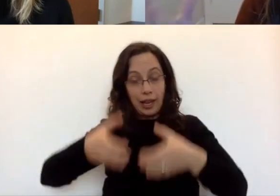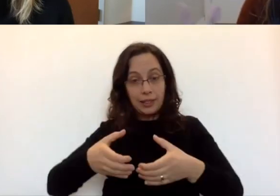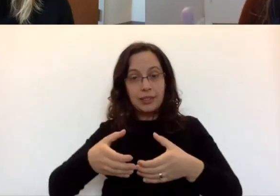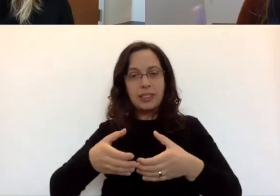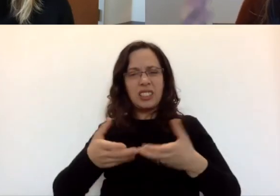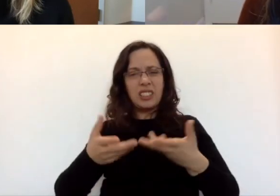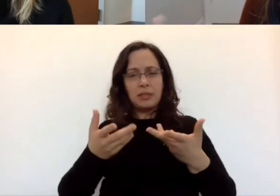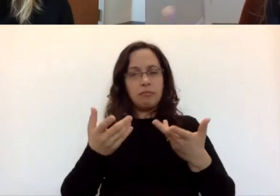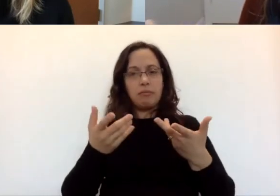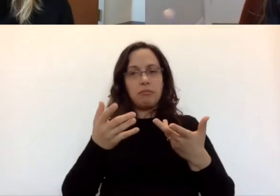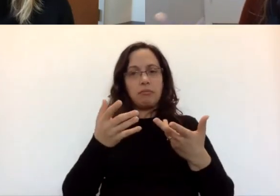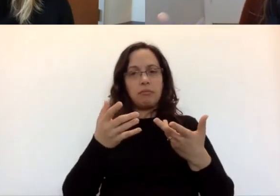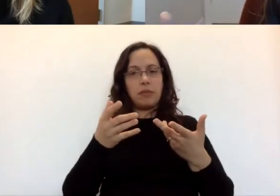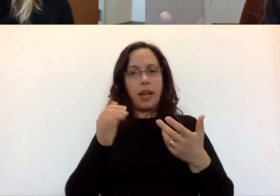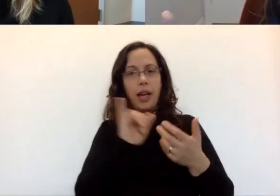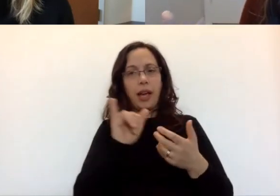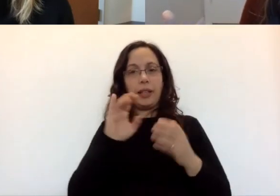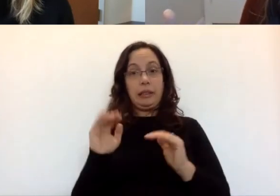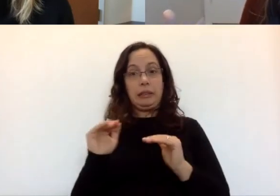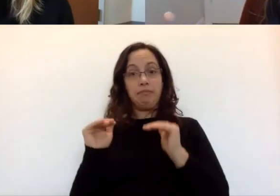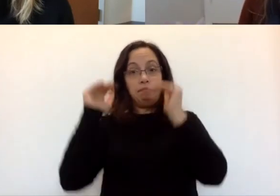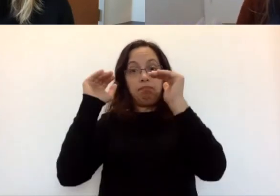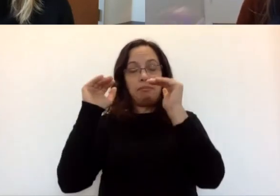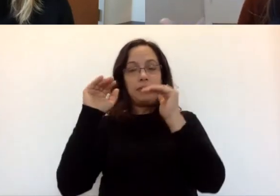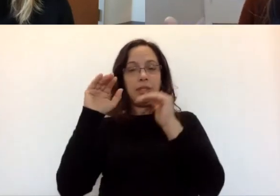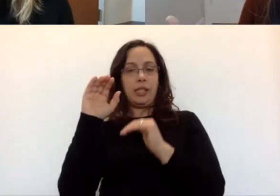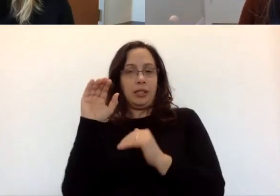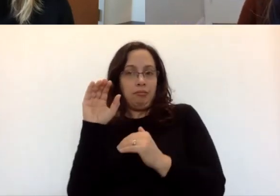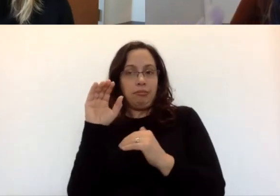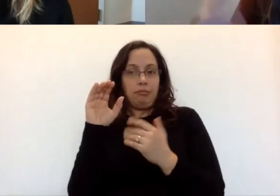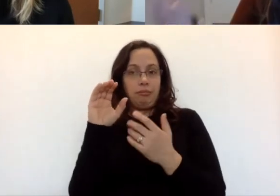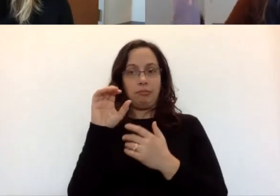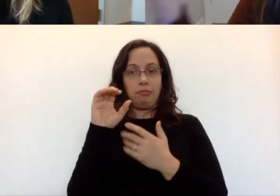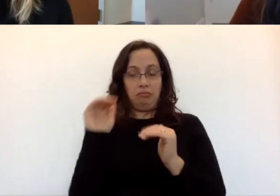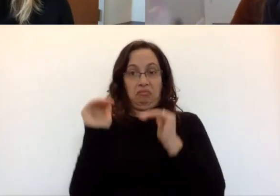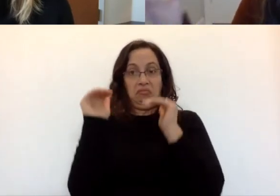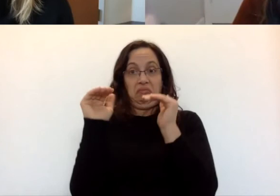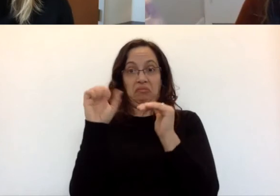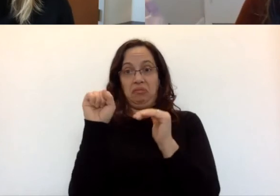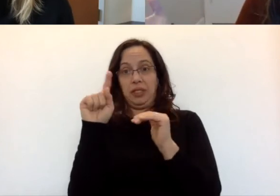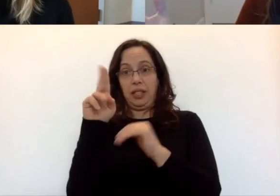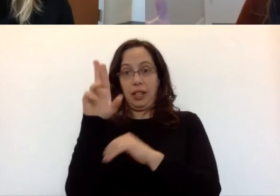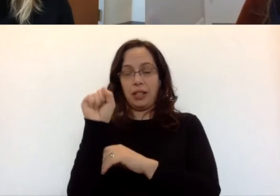these elite statuses that came along you know often I mean in often corrupt structures that